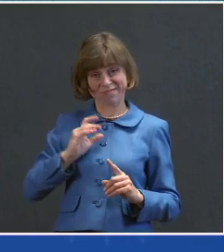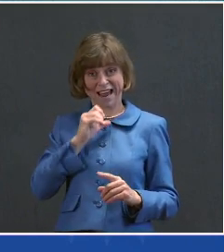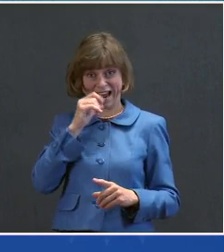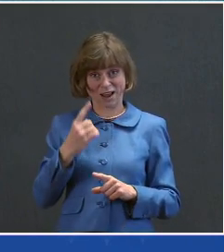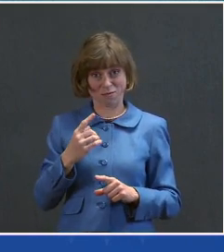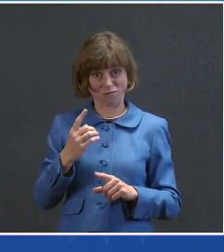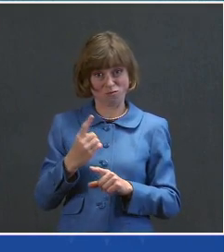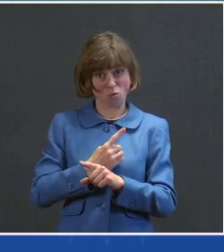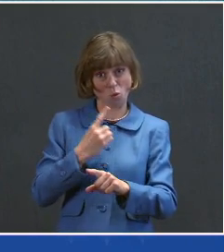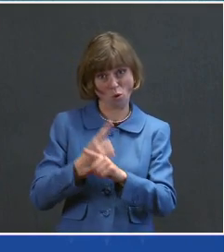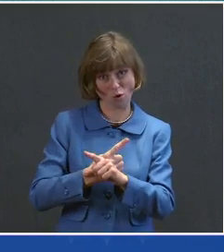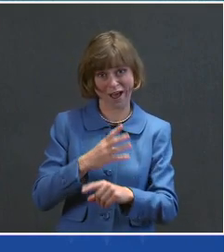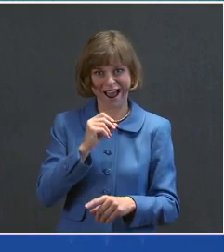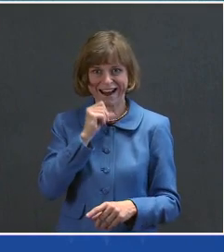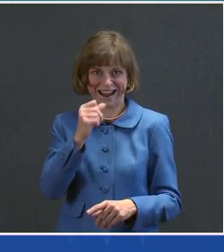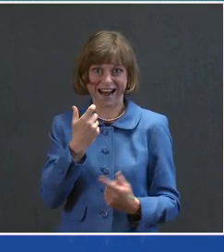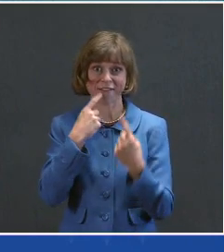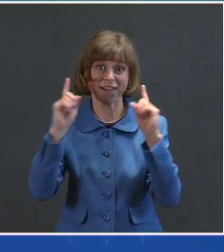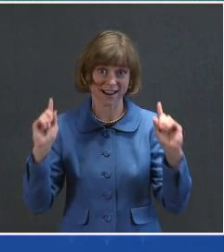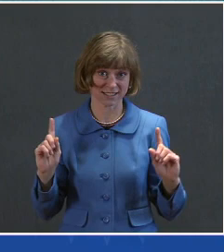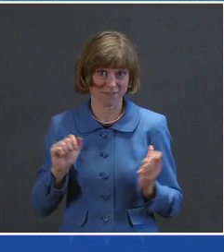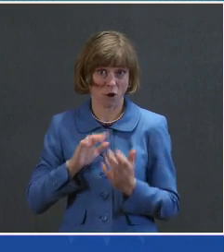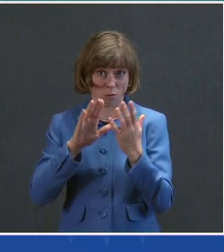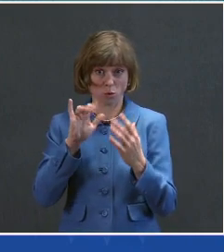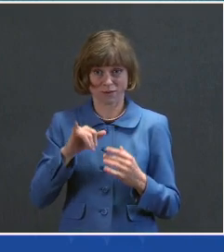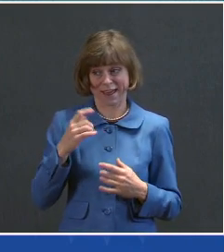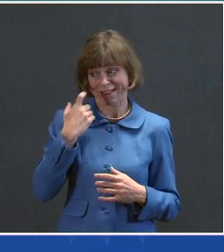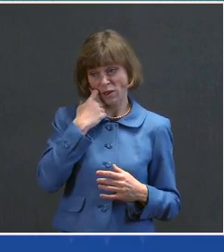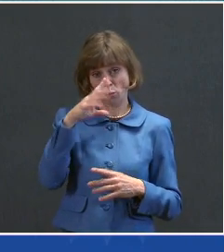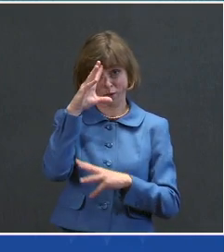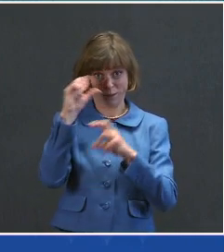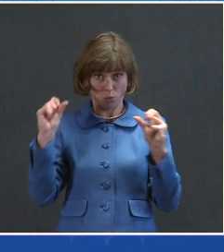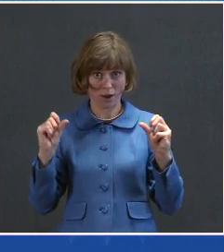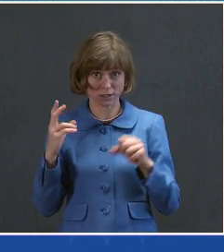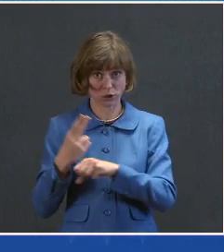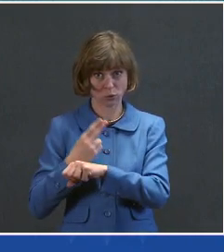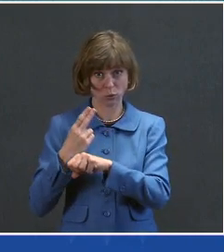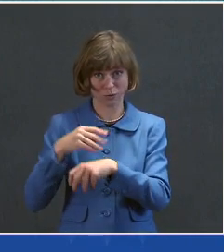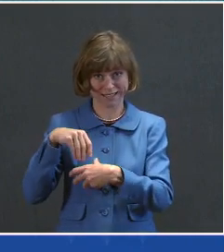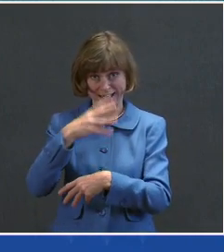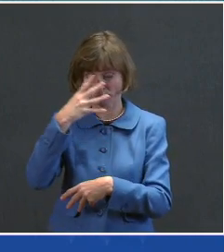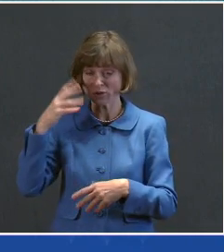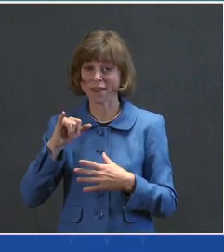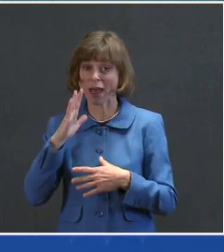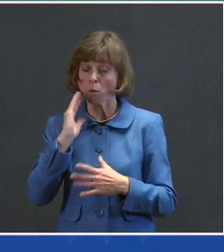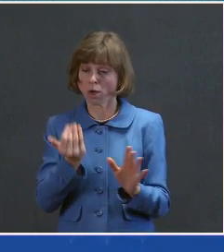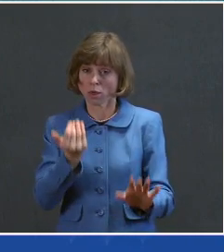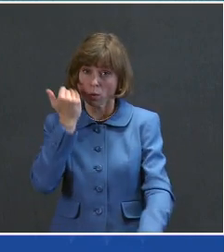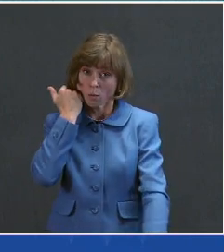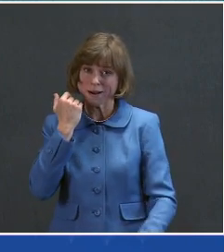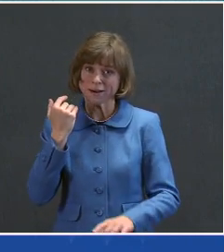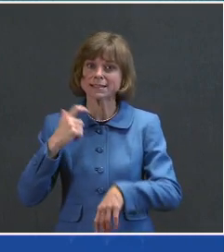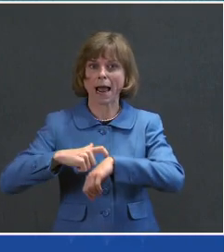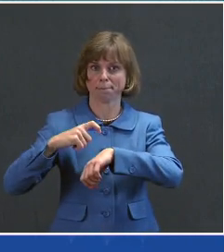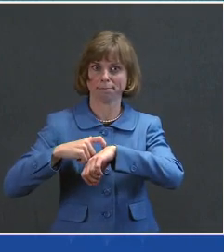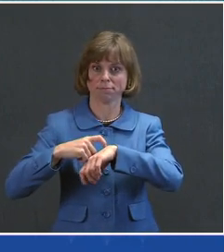to immigration of the last administration. That's going to take time, probably months, for us to be able to process people at the border,